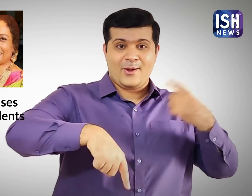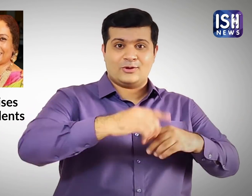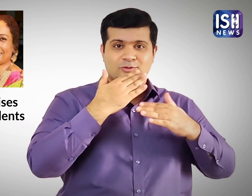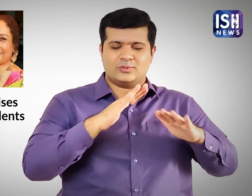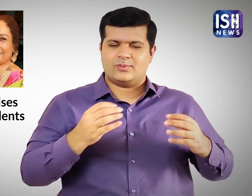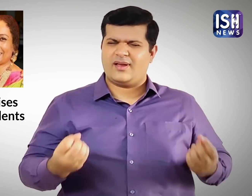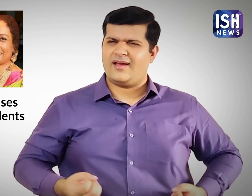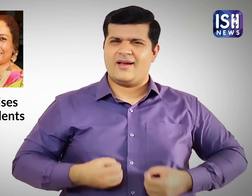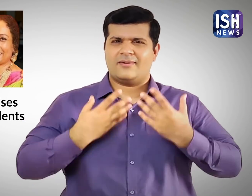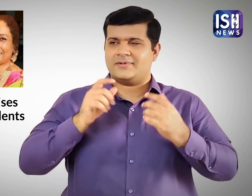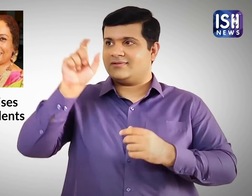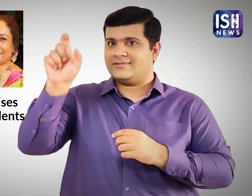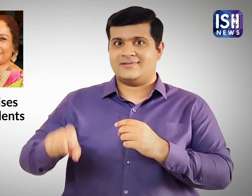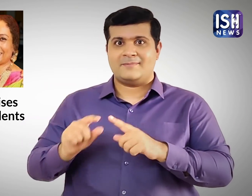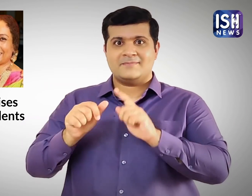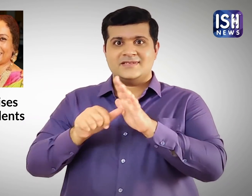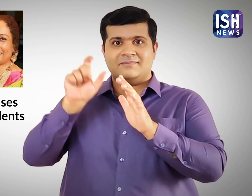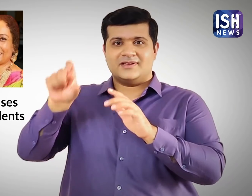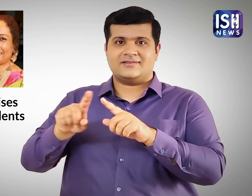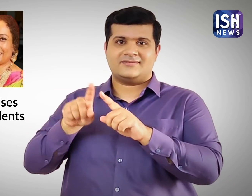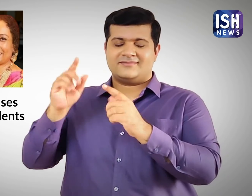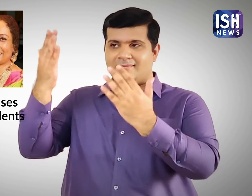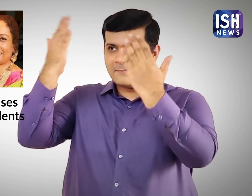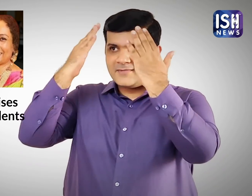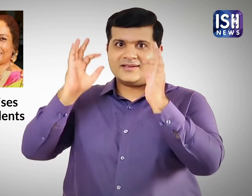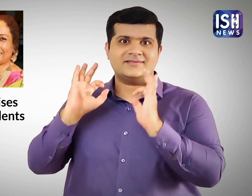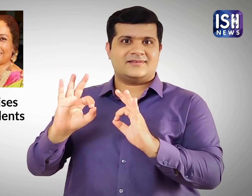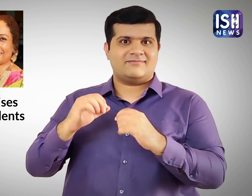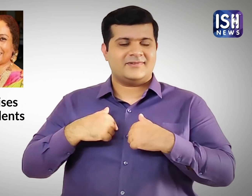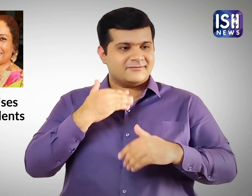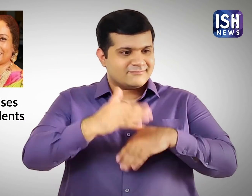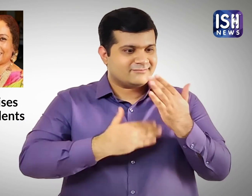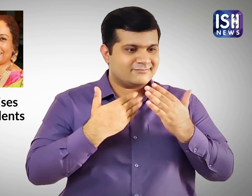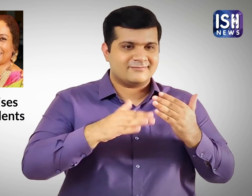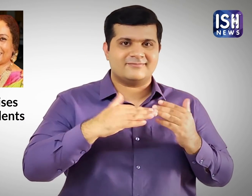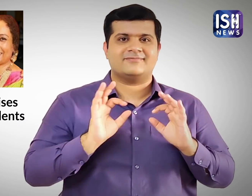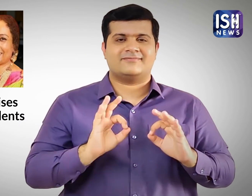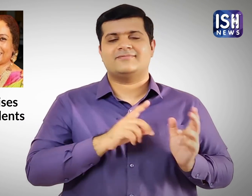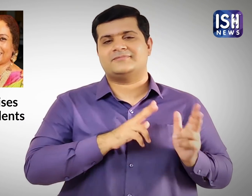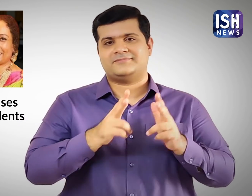These students are truly blessed and happy to have an educator like her.